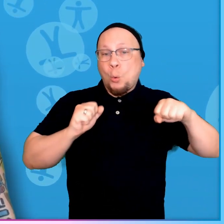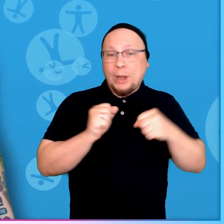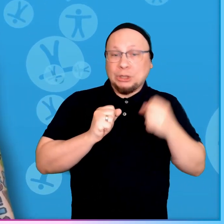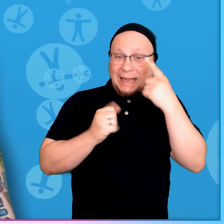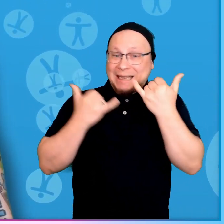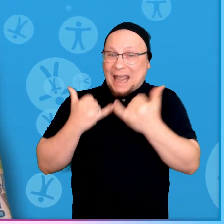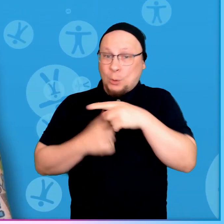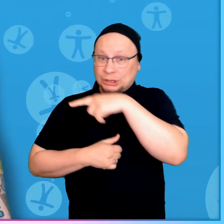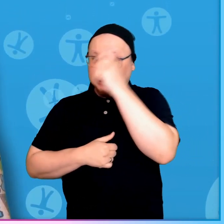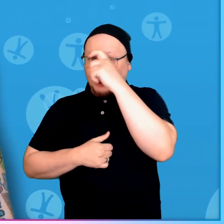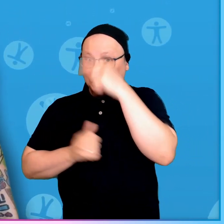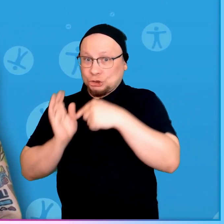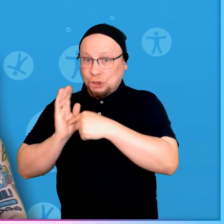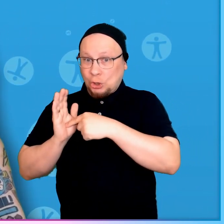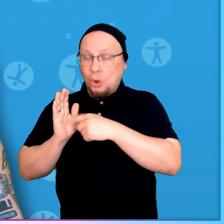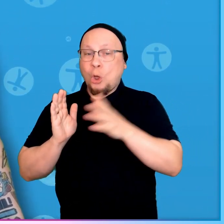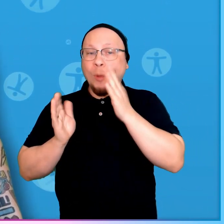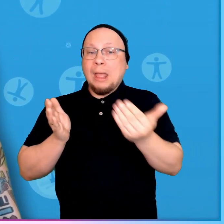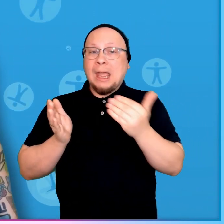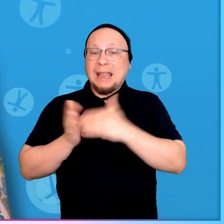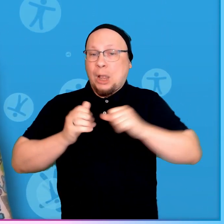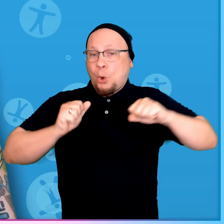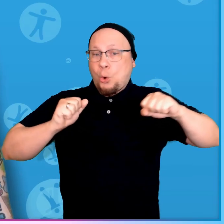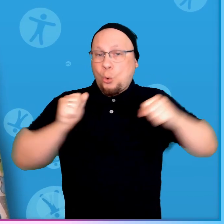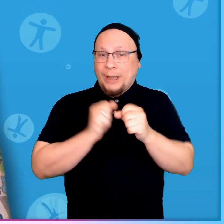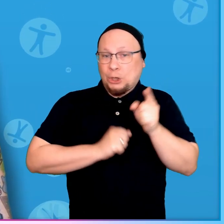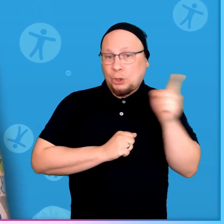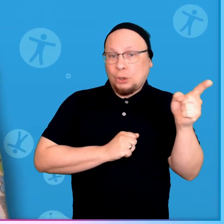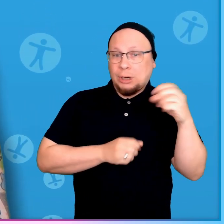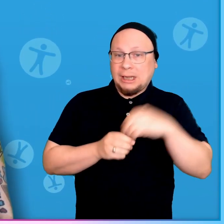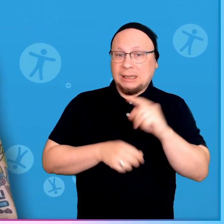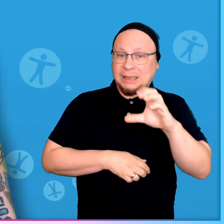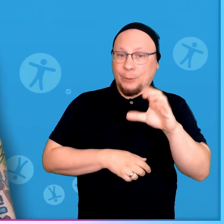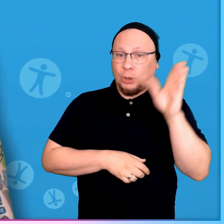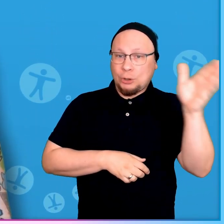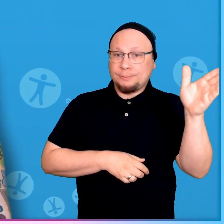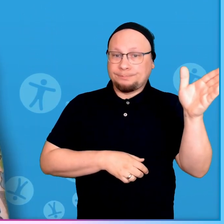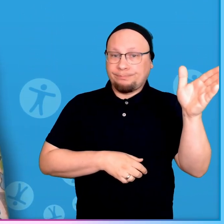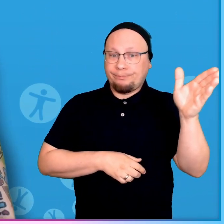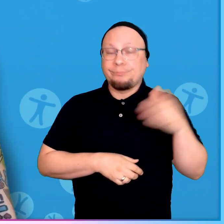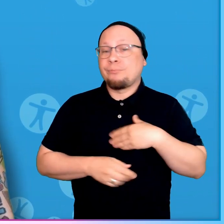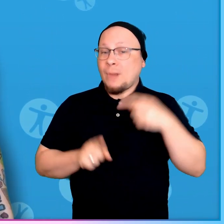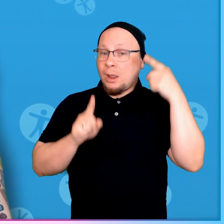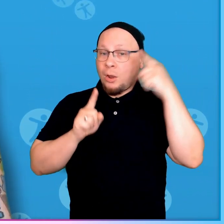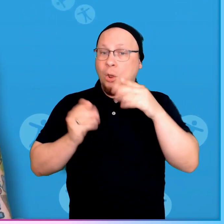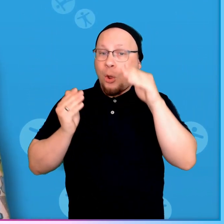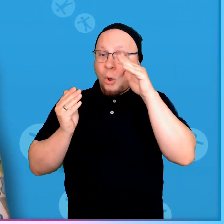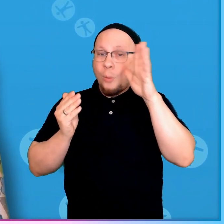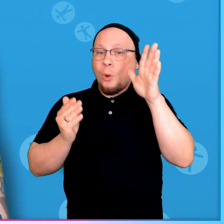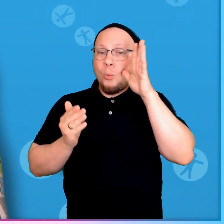It’ll be just like the Summer Showcase, just happening at the other end of the year. The hope is that we can provide a spotlight for accessible video